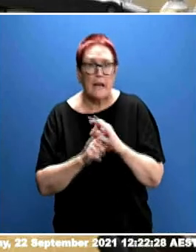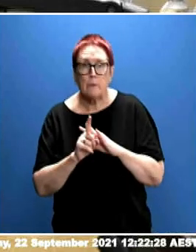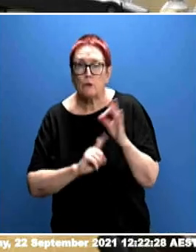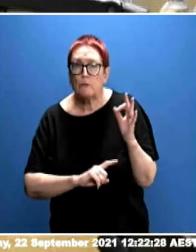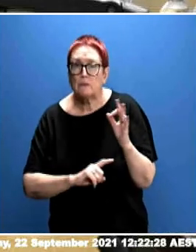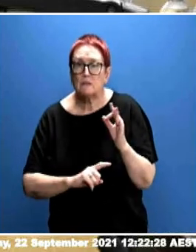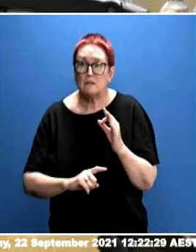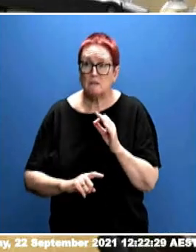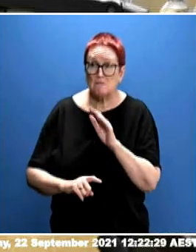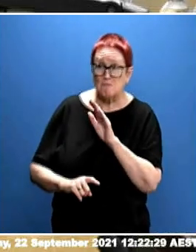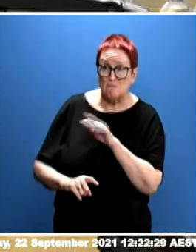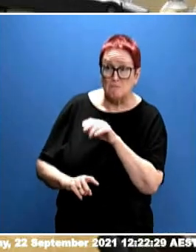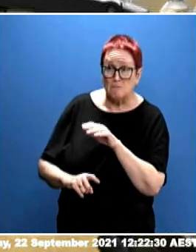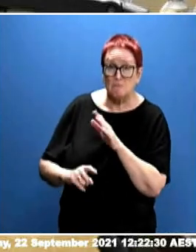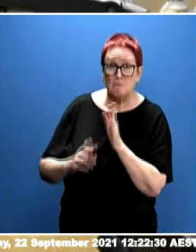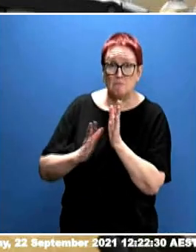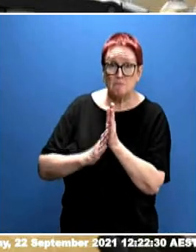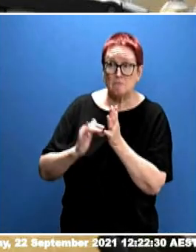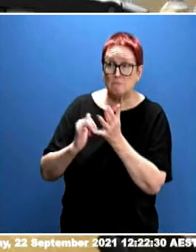Can I start with you, perhaps, Ms Barter?